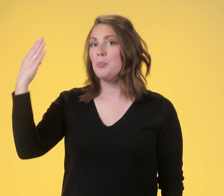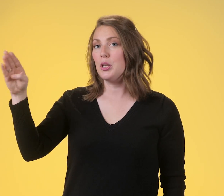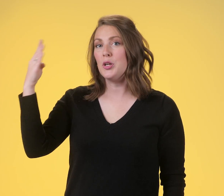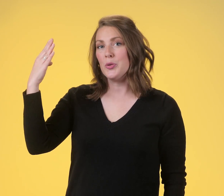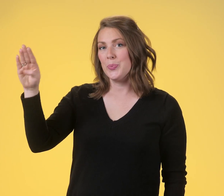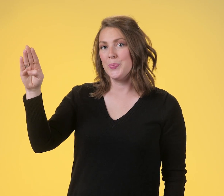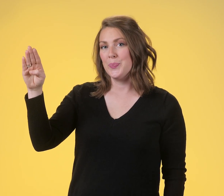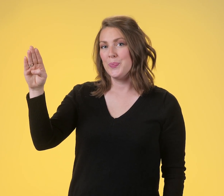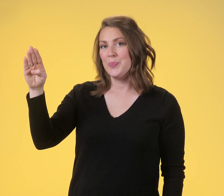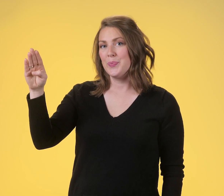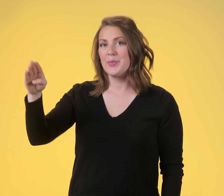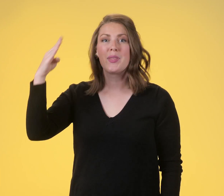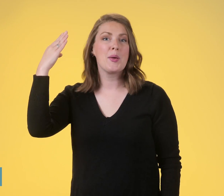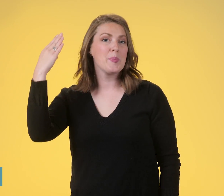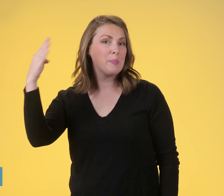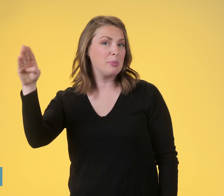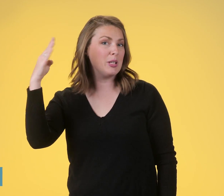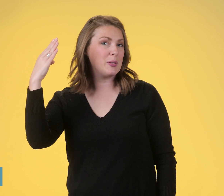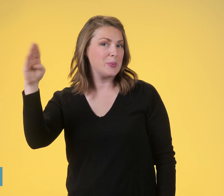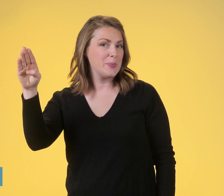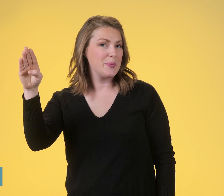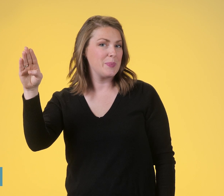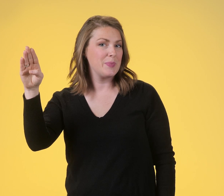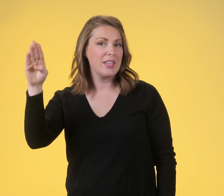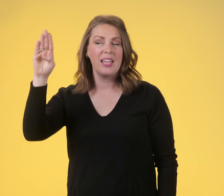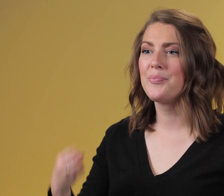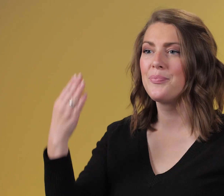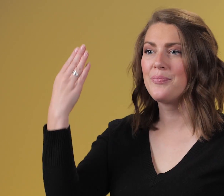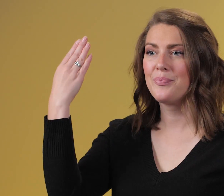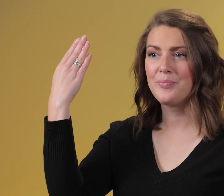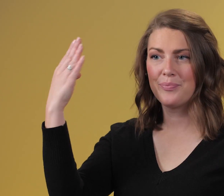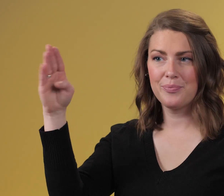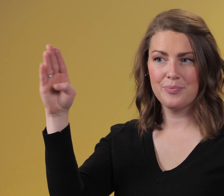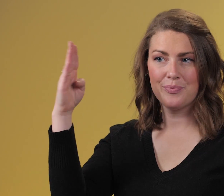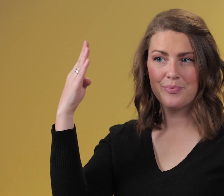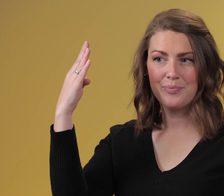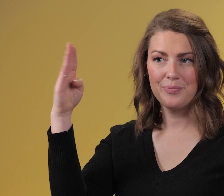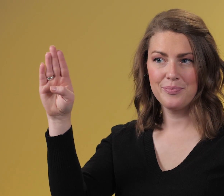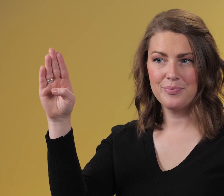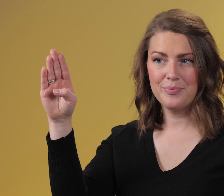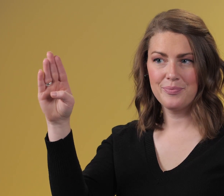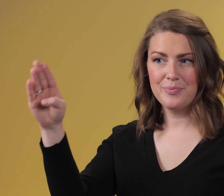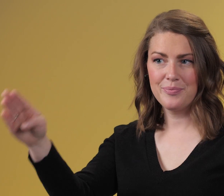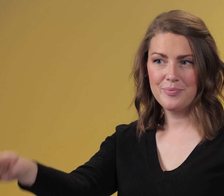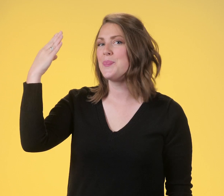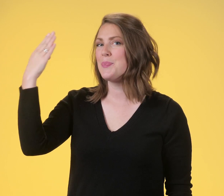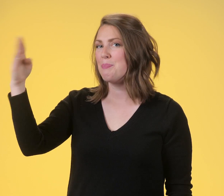Blue Blue It's the letter b shaking back and forth.